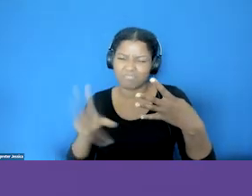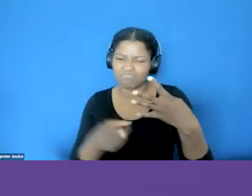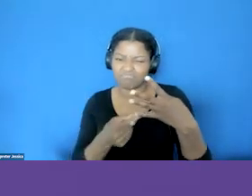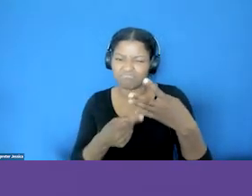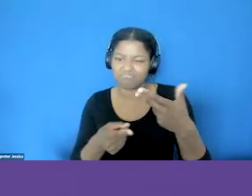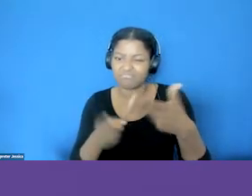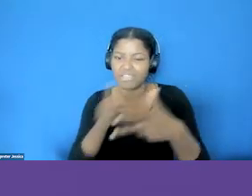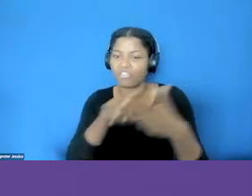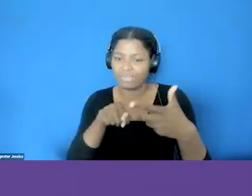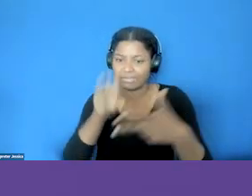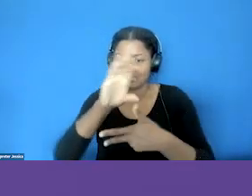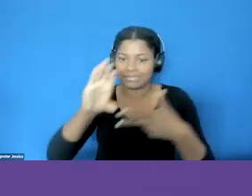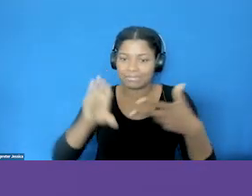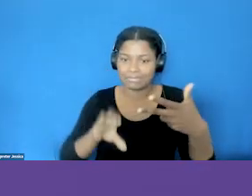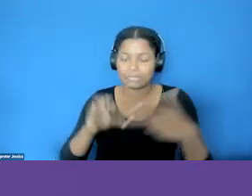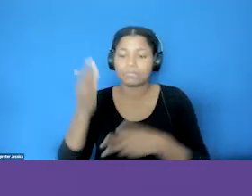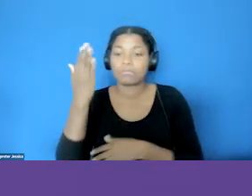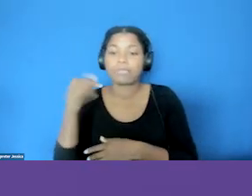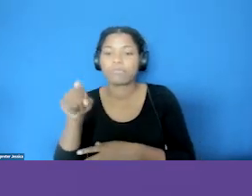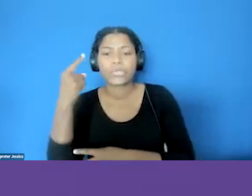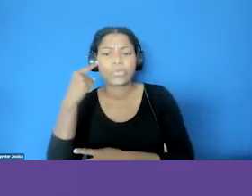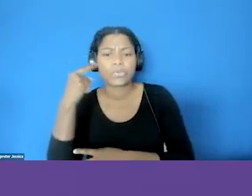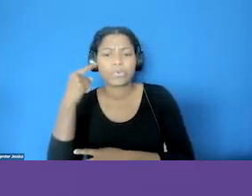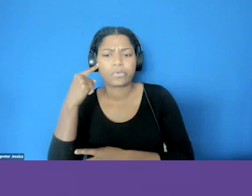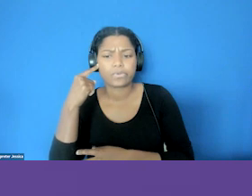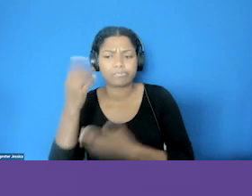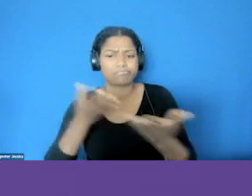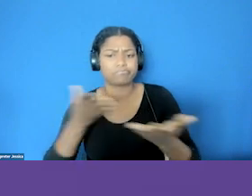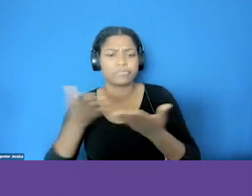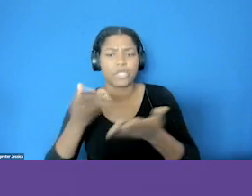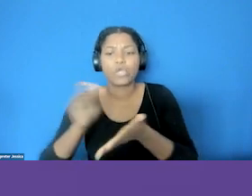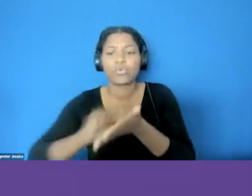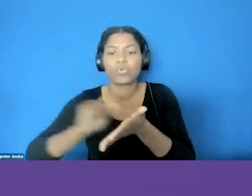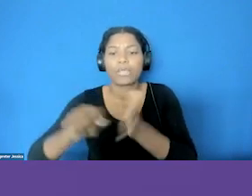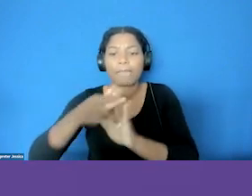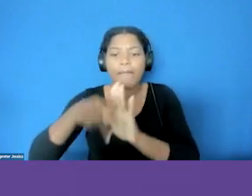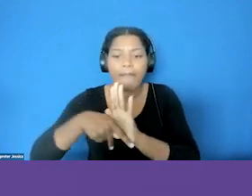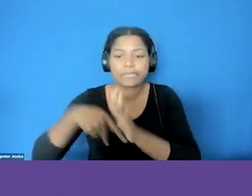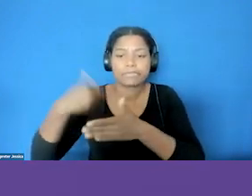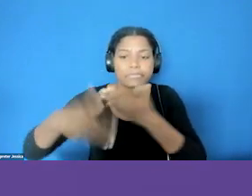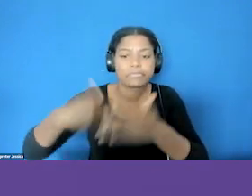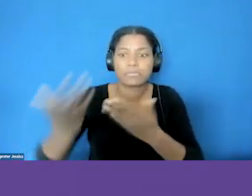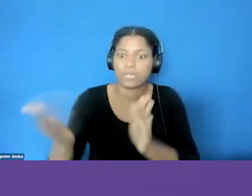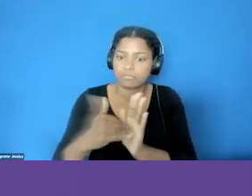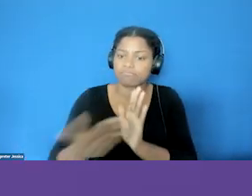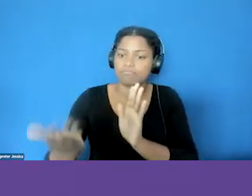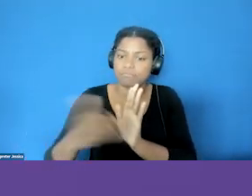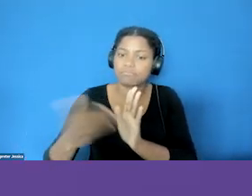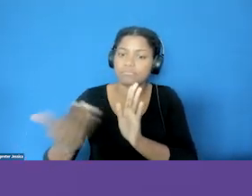But early in the presentation, you've heard us speak about written policies and procedures over and over again.